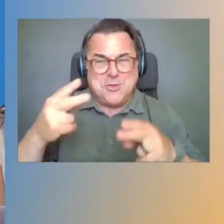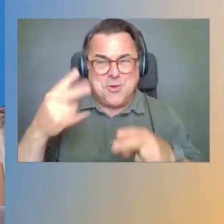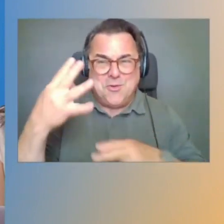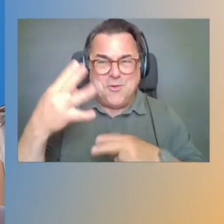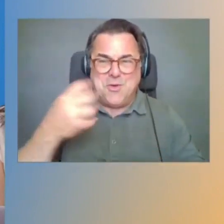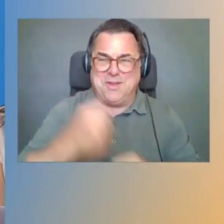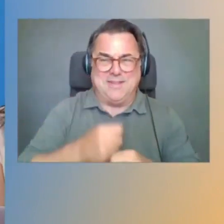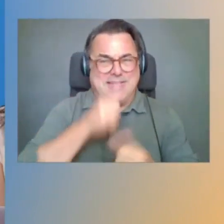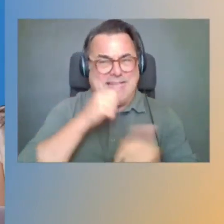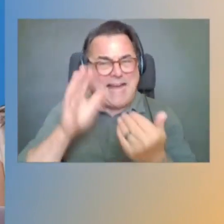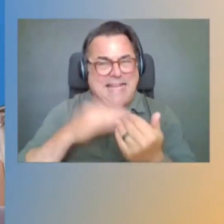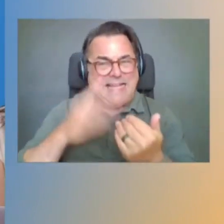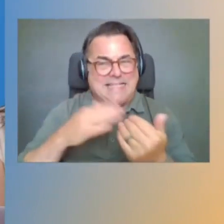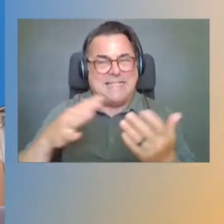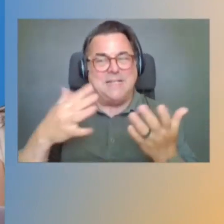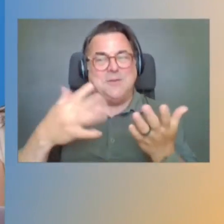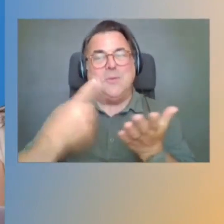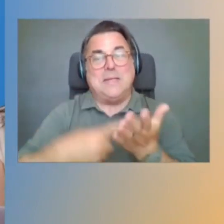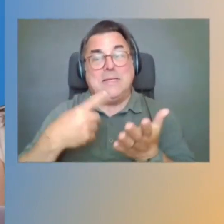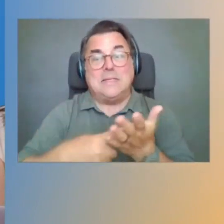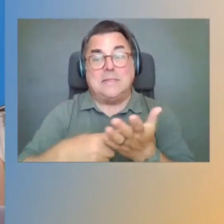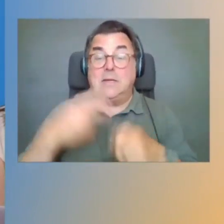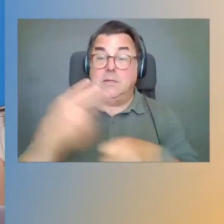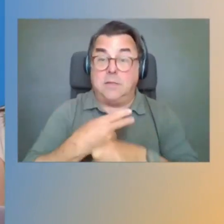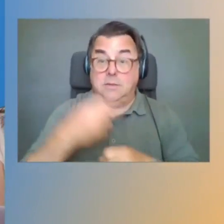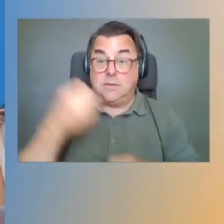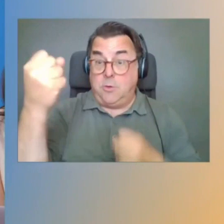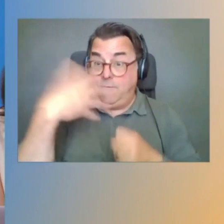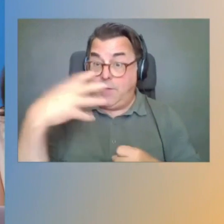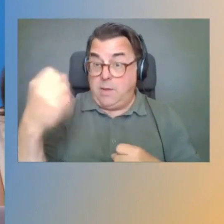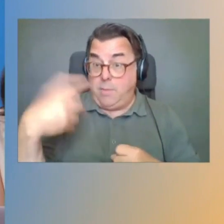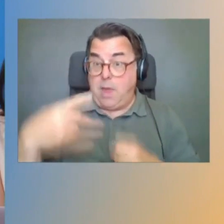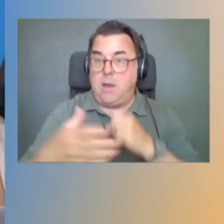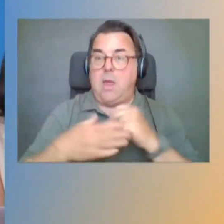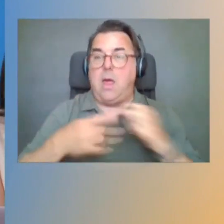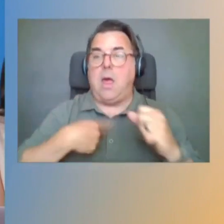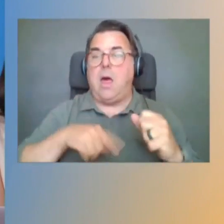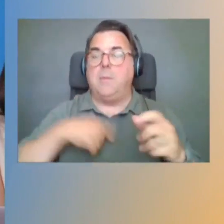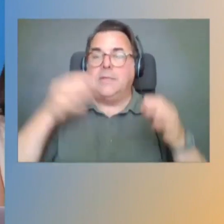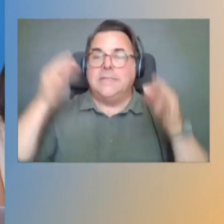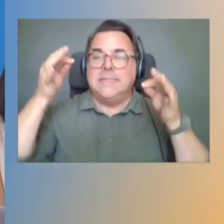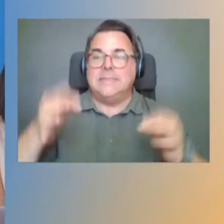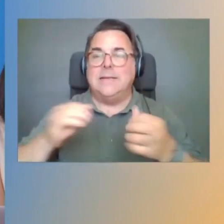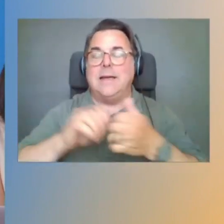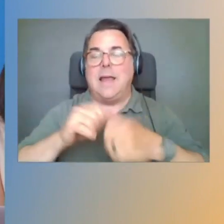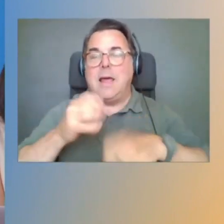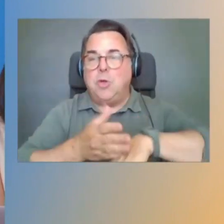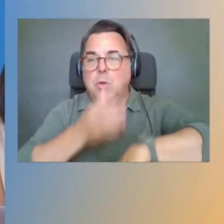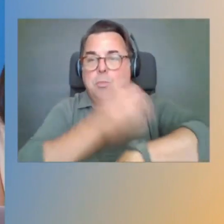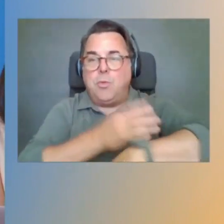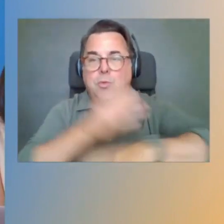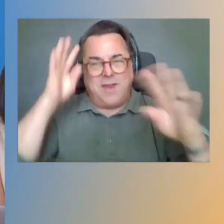We talk about getting customer input to help us make the decisions on how we innovate. Can you give us an example of how customer feedback is used